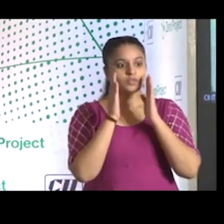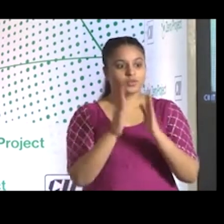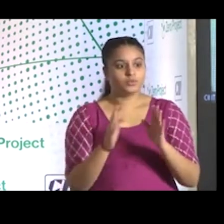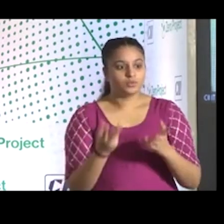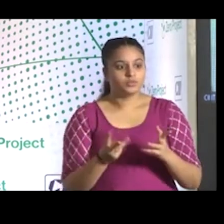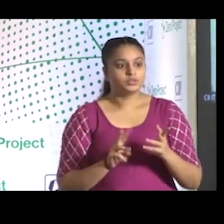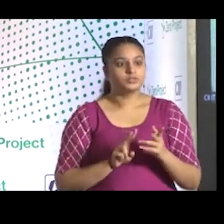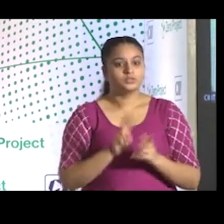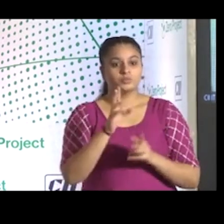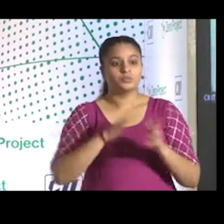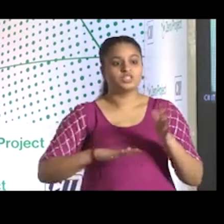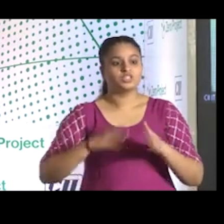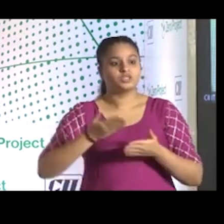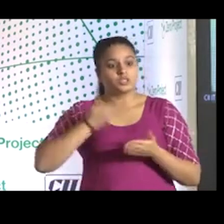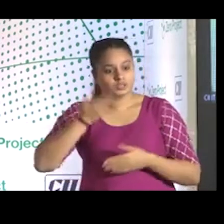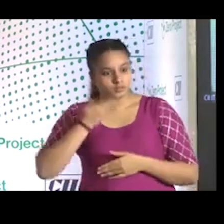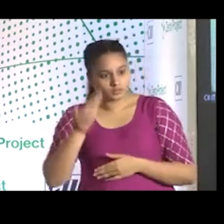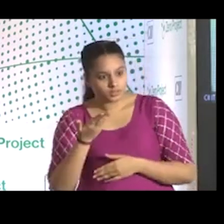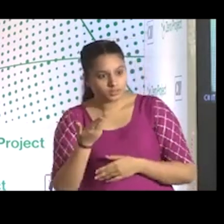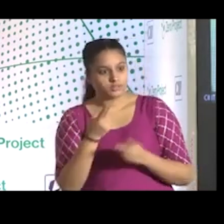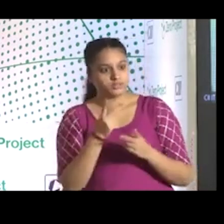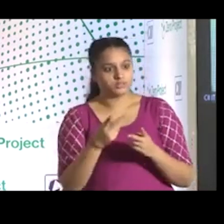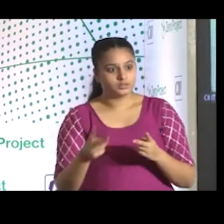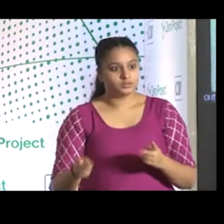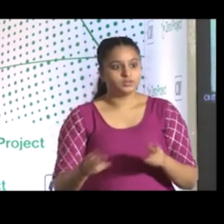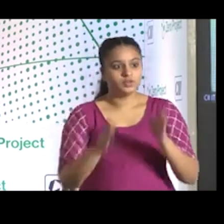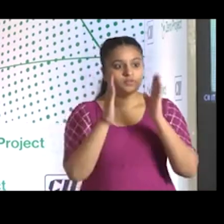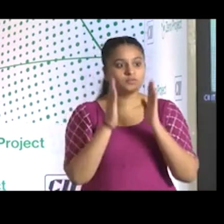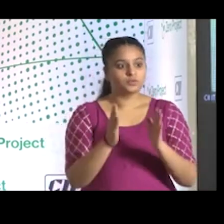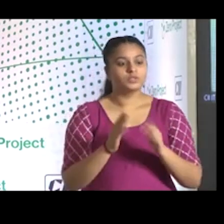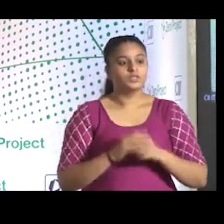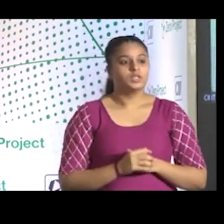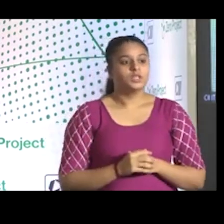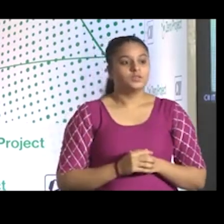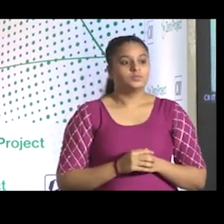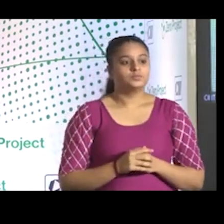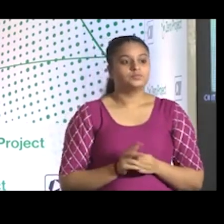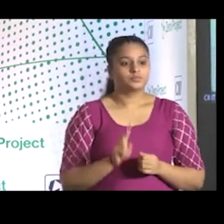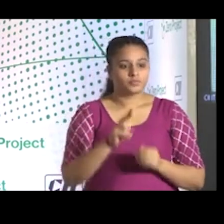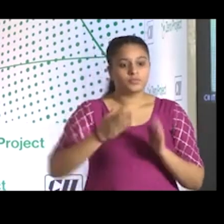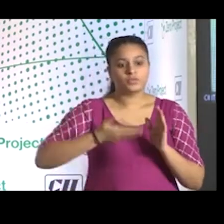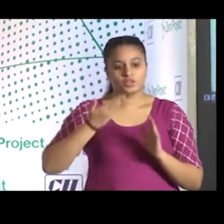specifically on international know how connected with India, know